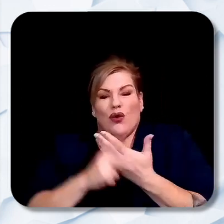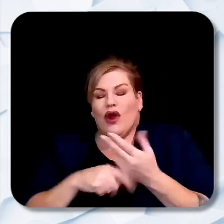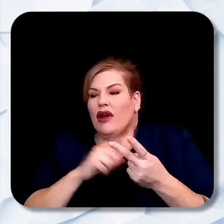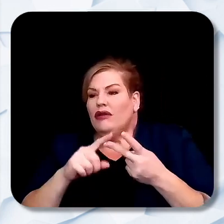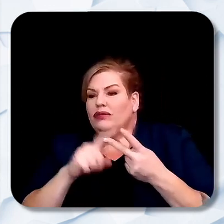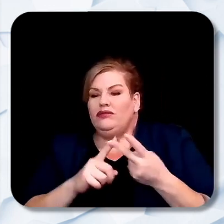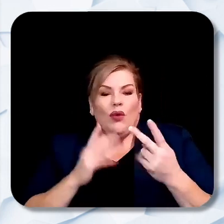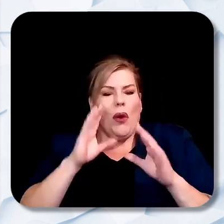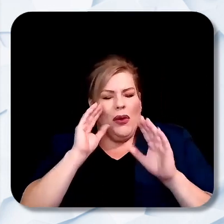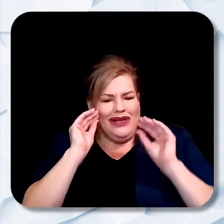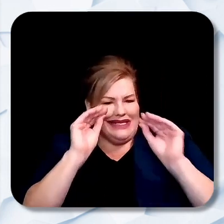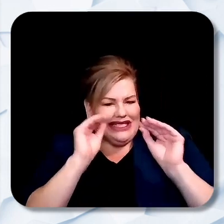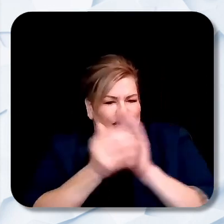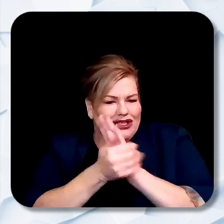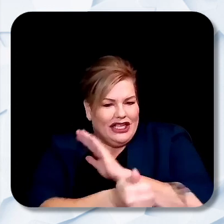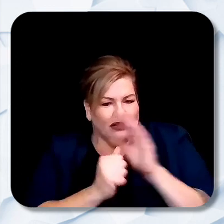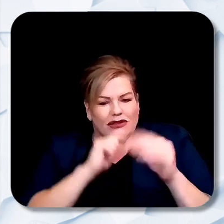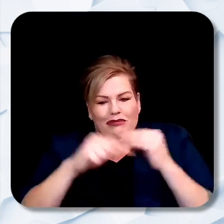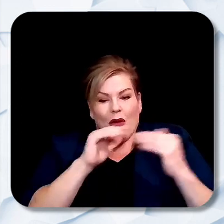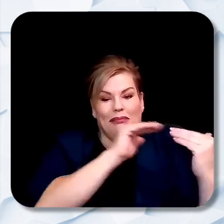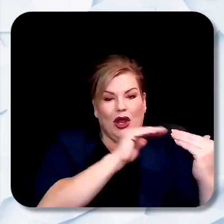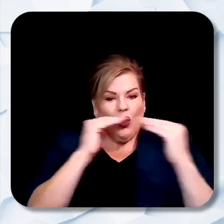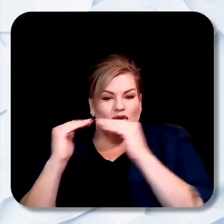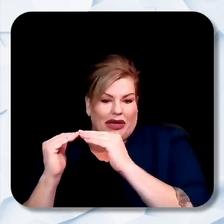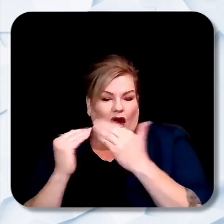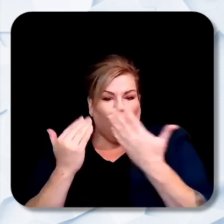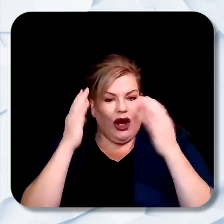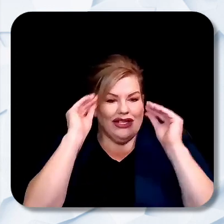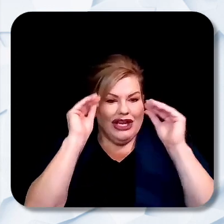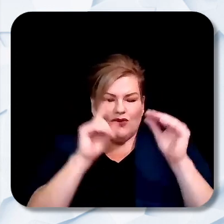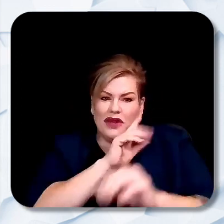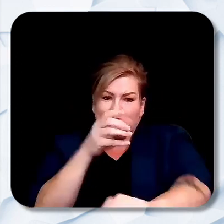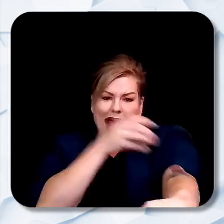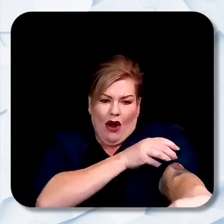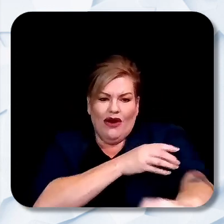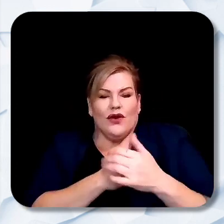in our students around peer to peer education, which so incredibly powerful media literacy.